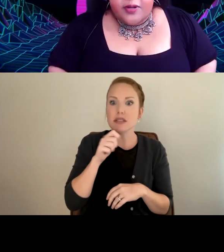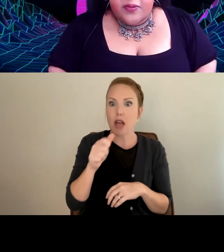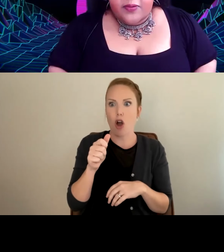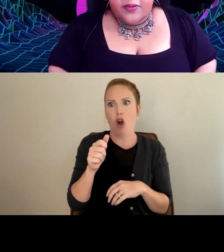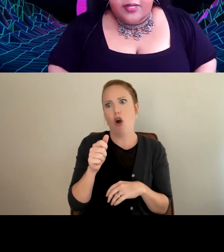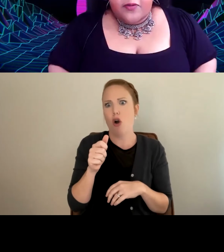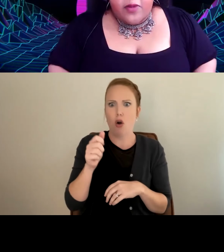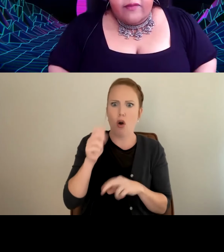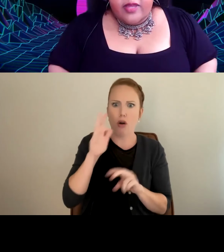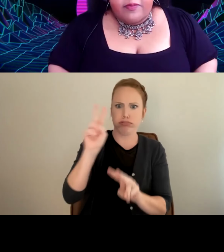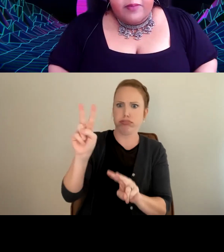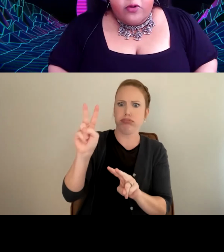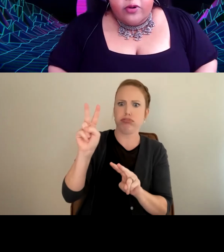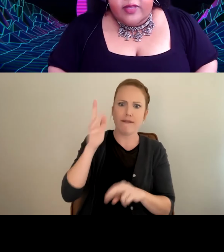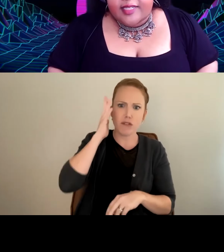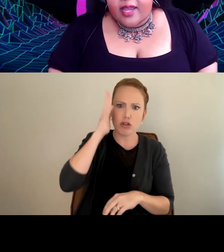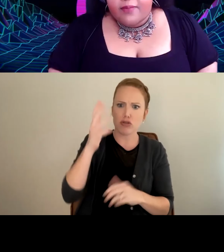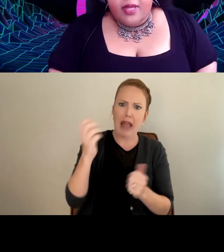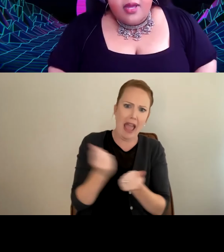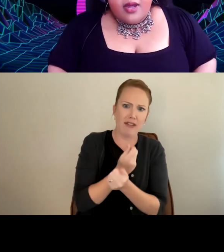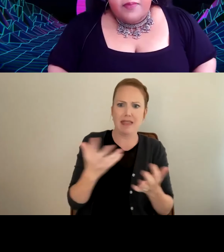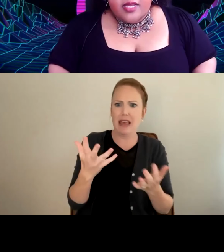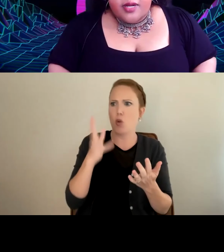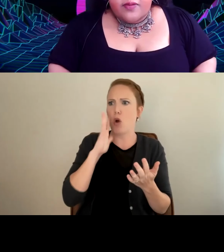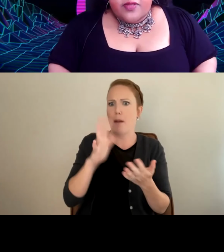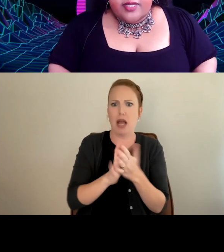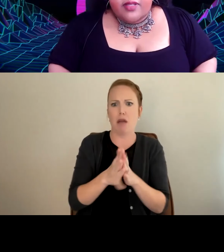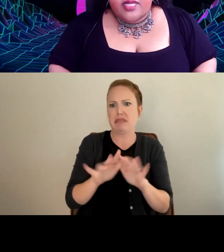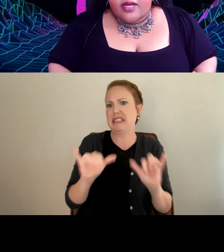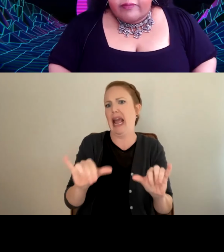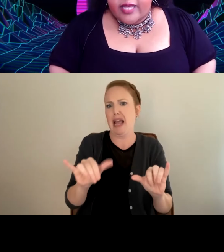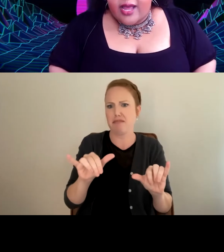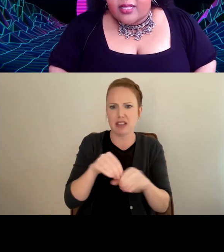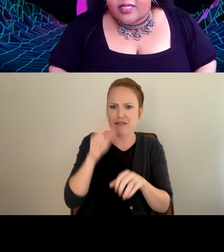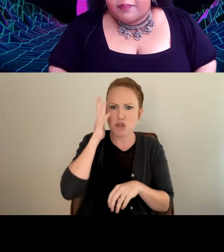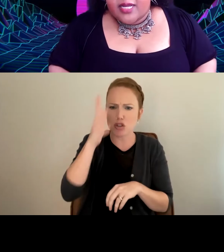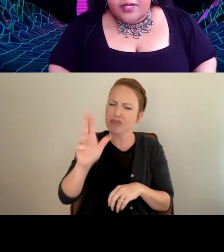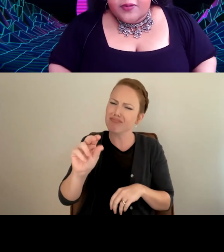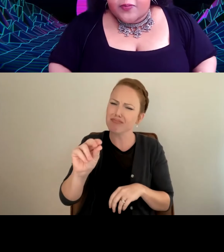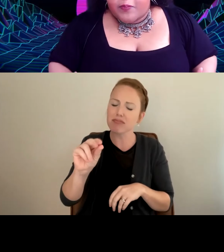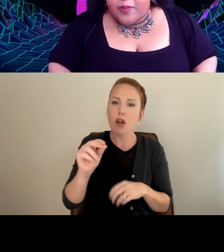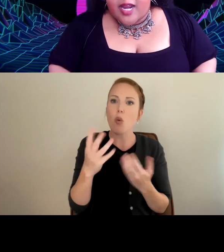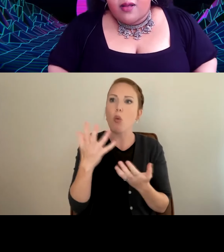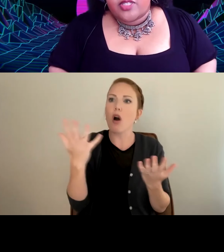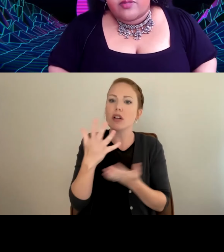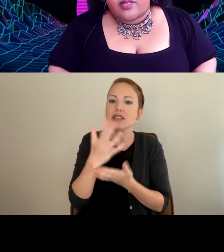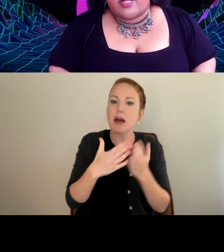everything will be more of the same, but you know, some of the upsides. But also some of the